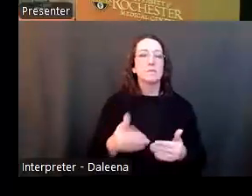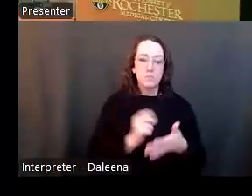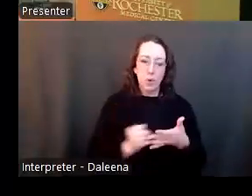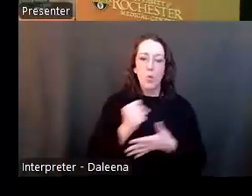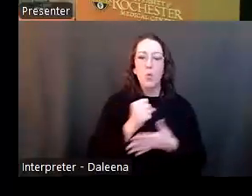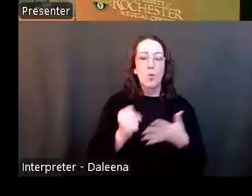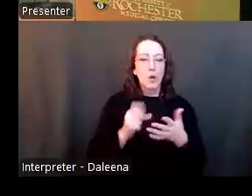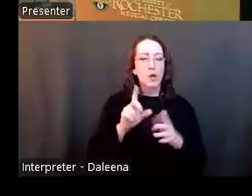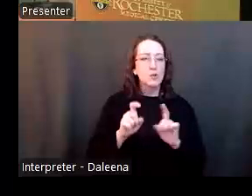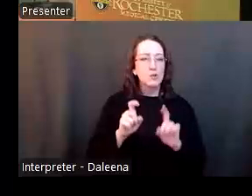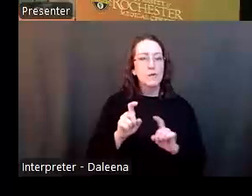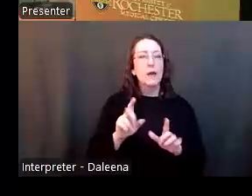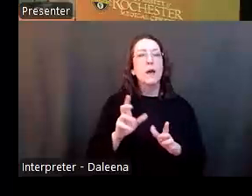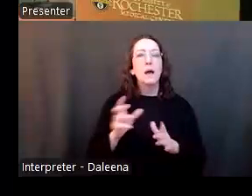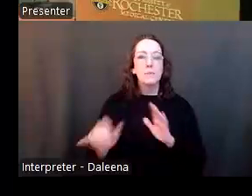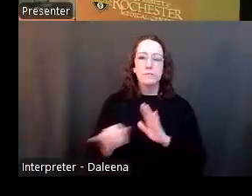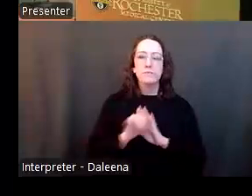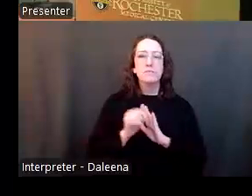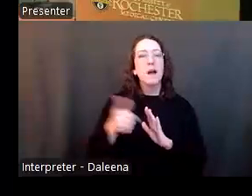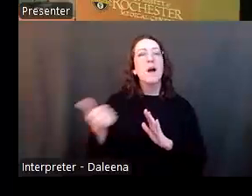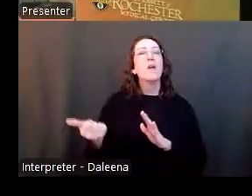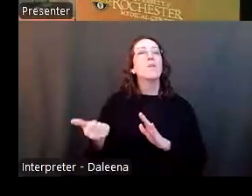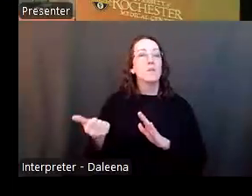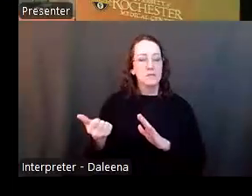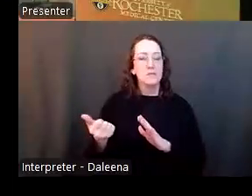and in this one he identified something else and when we asked him what that something else